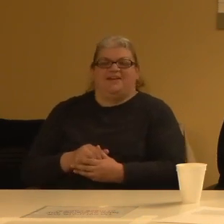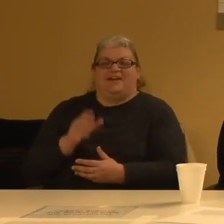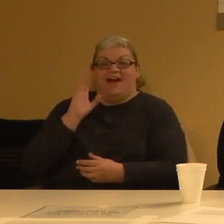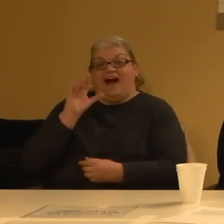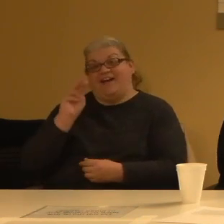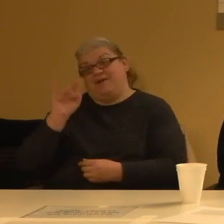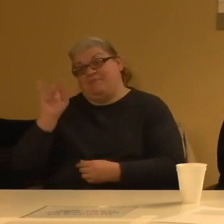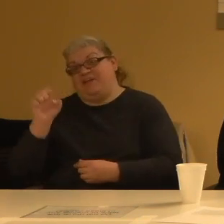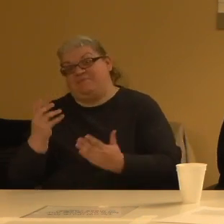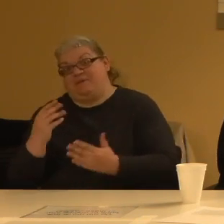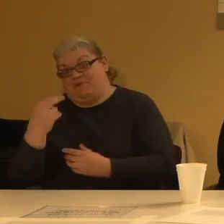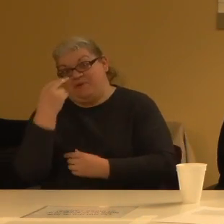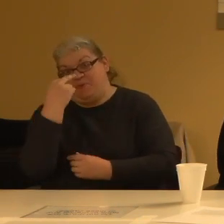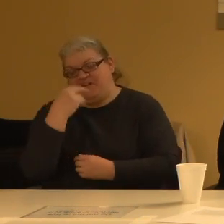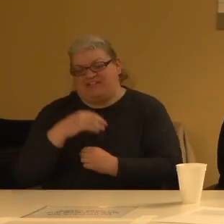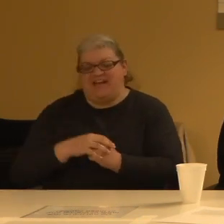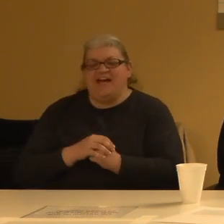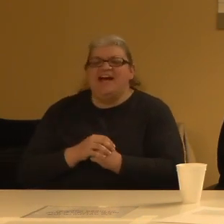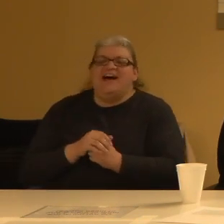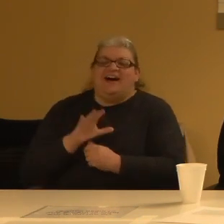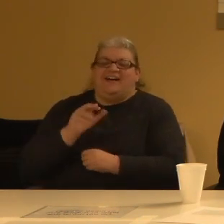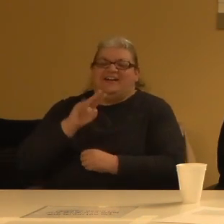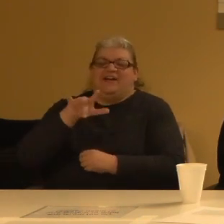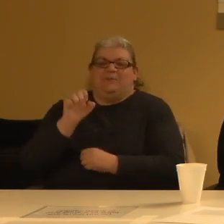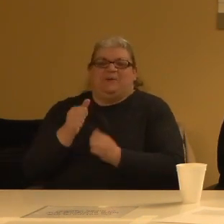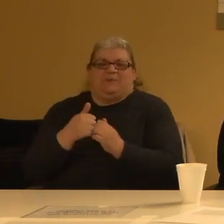Camille was with me on Tony Stone